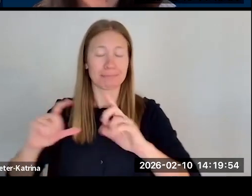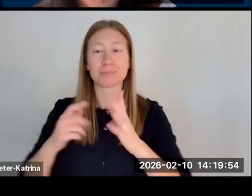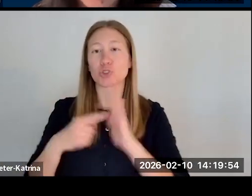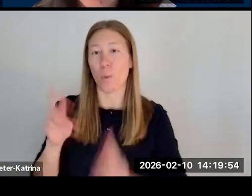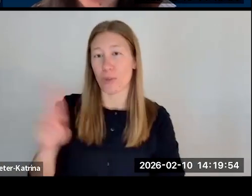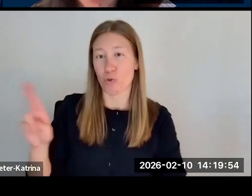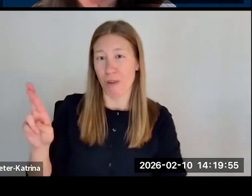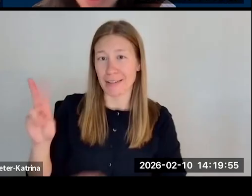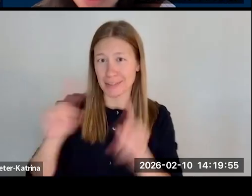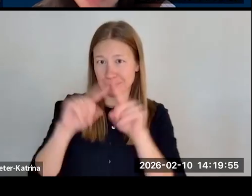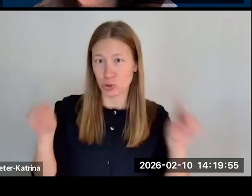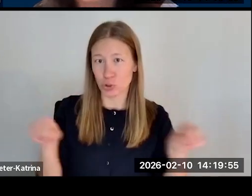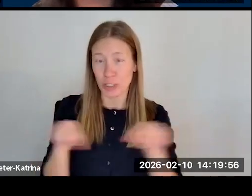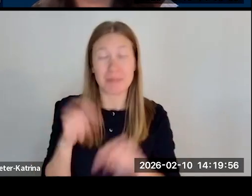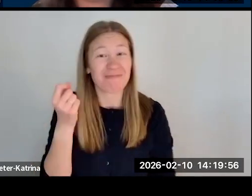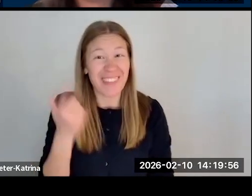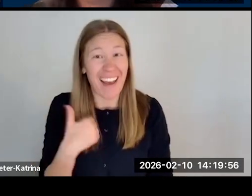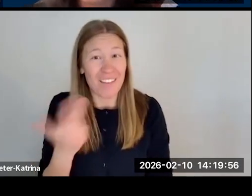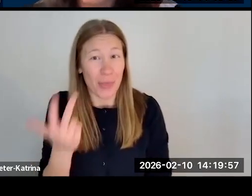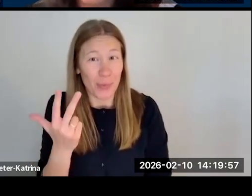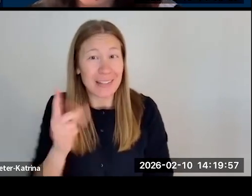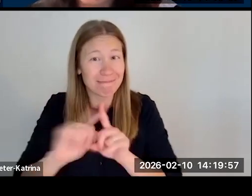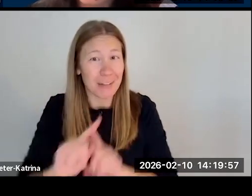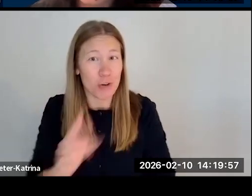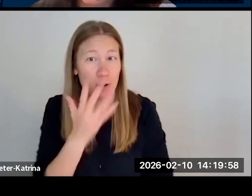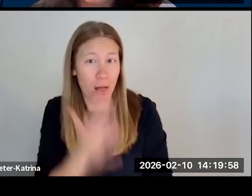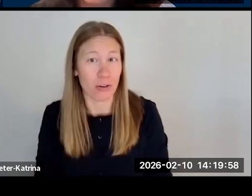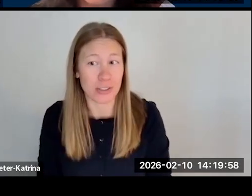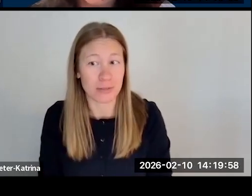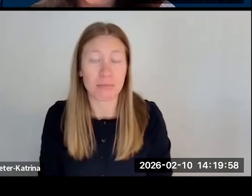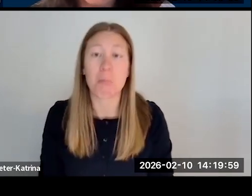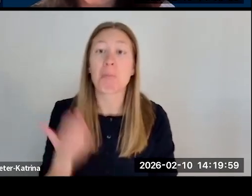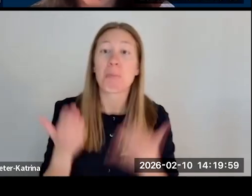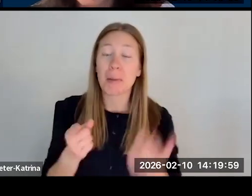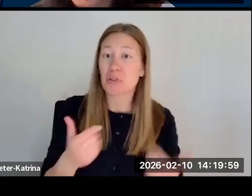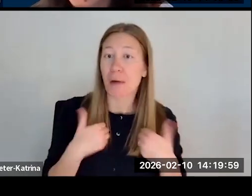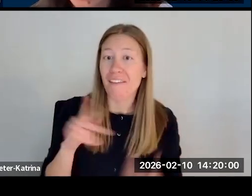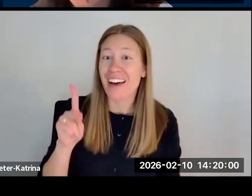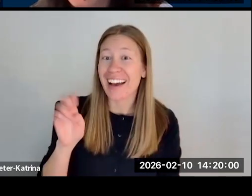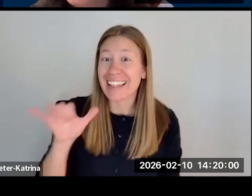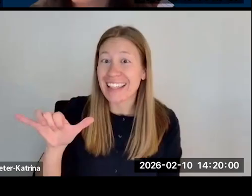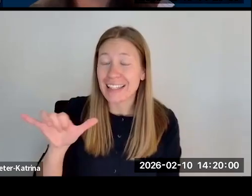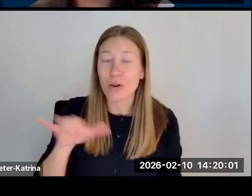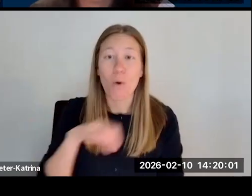with three different colors. And maybe there's a key that says orange is yes,